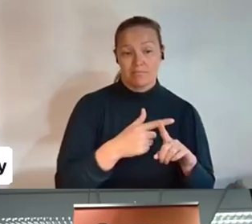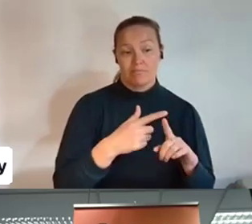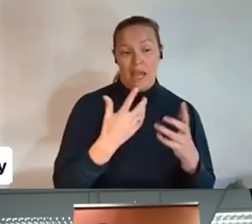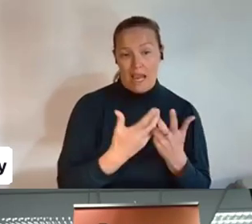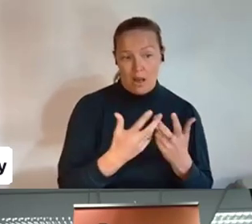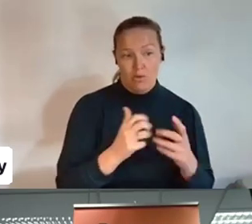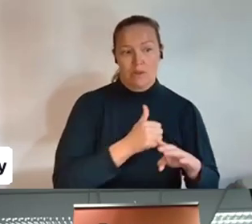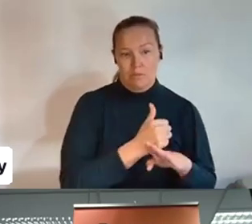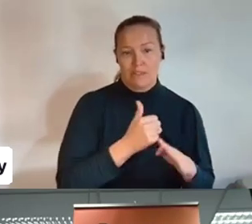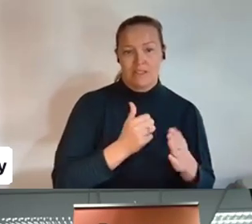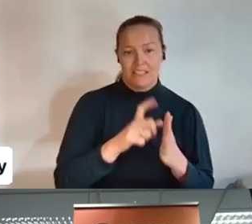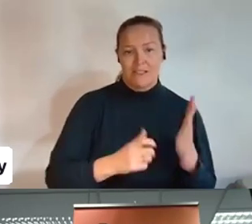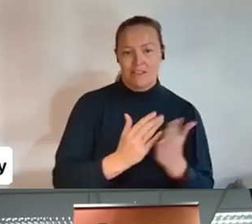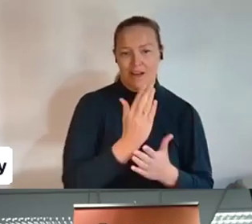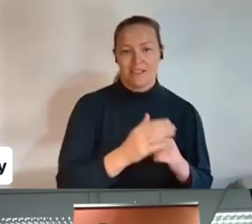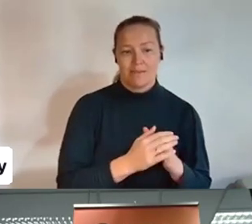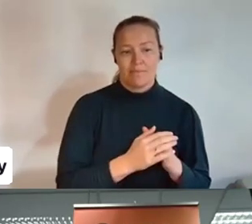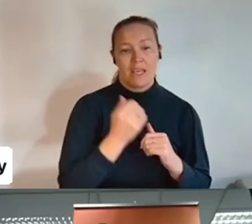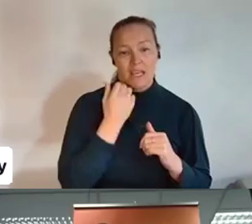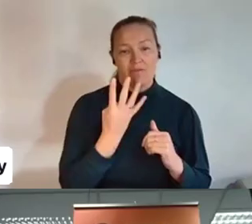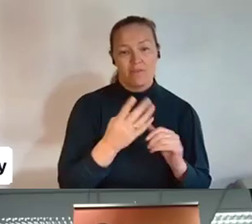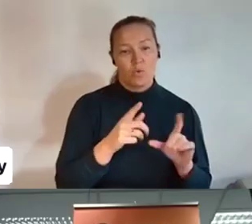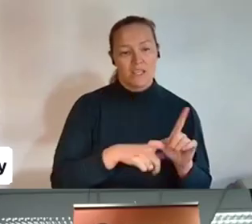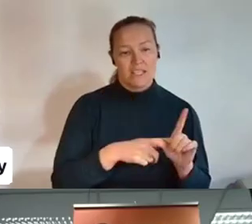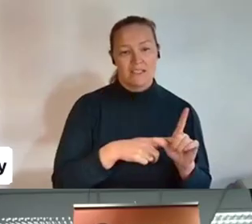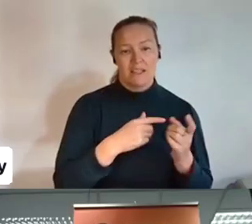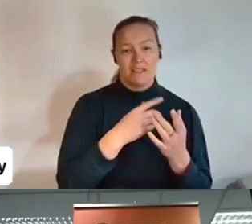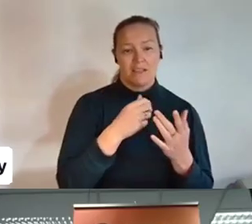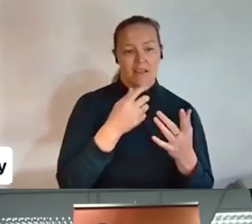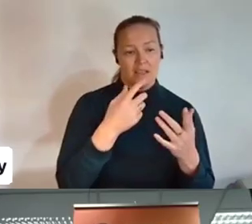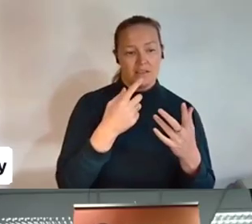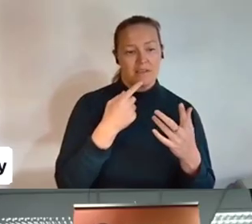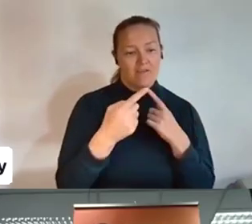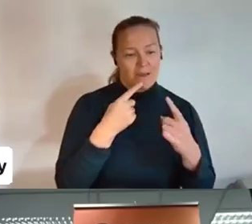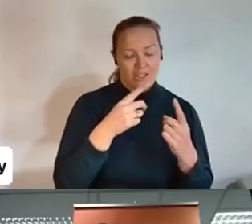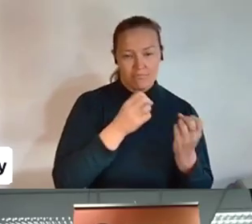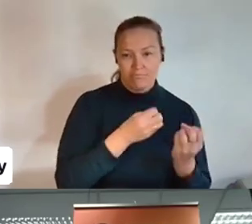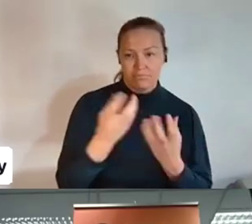share their monitoring findings with an expert committee at the UN. The committee then issues